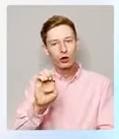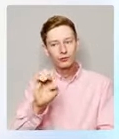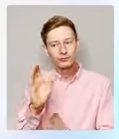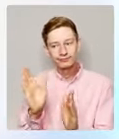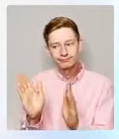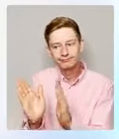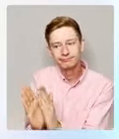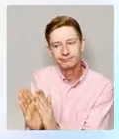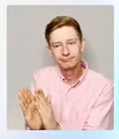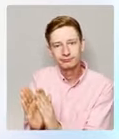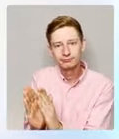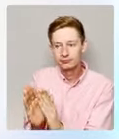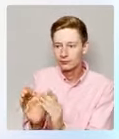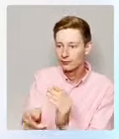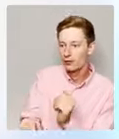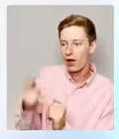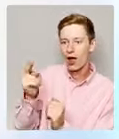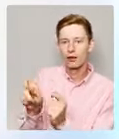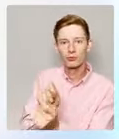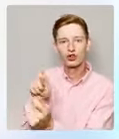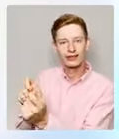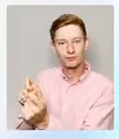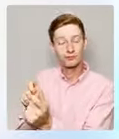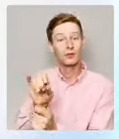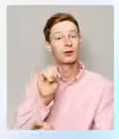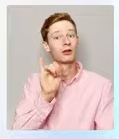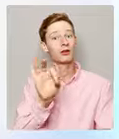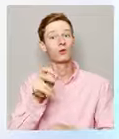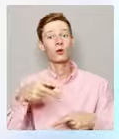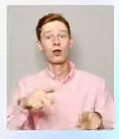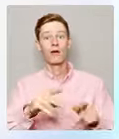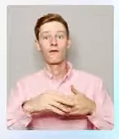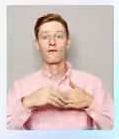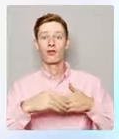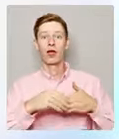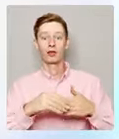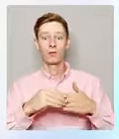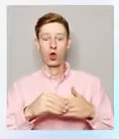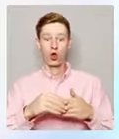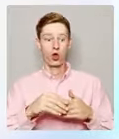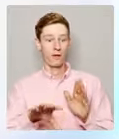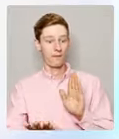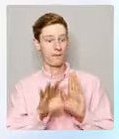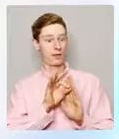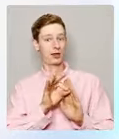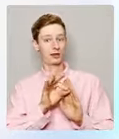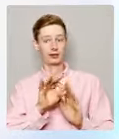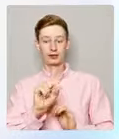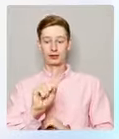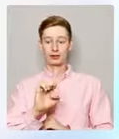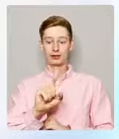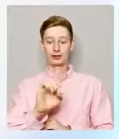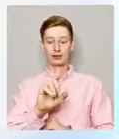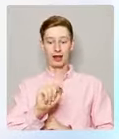as users will have increased precision. However, if you allow for a flexible selection of distance,